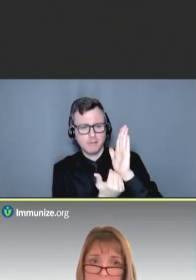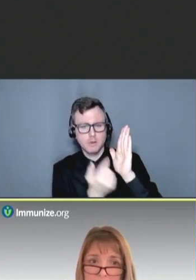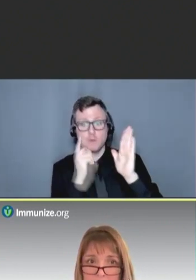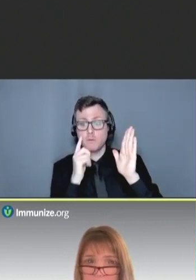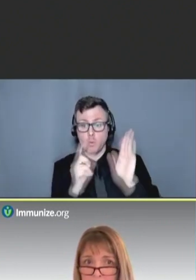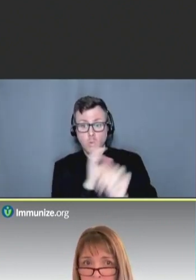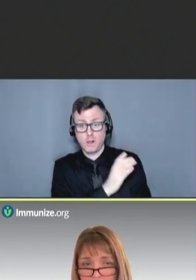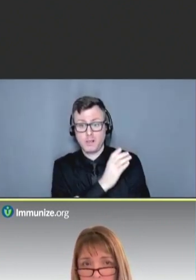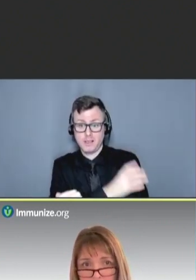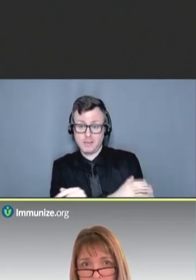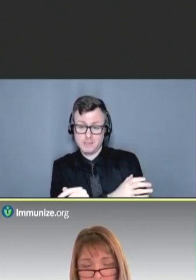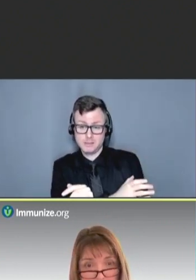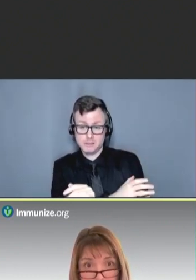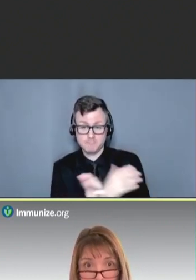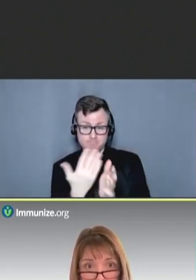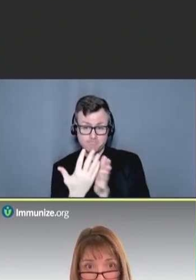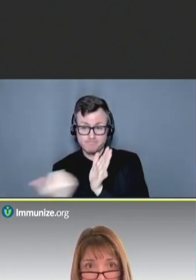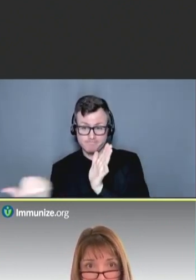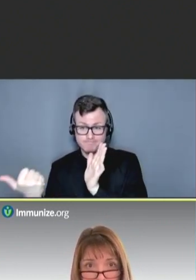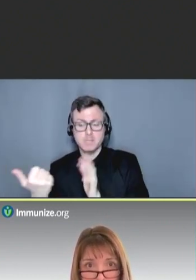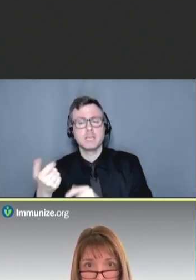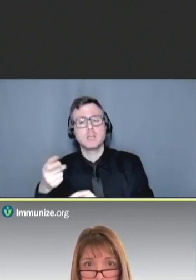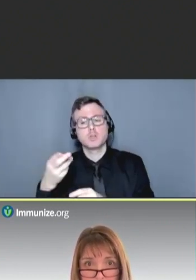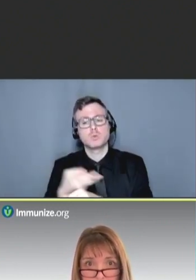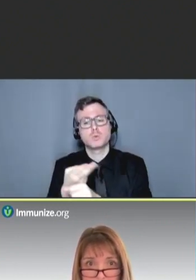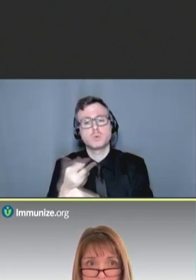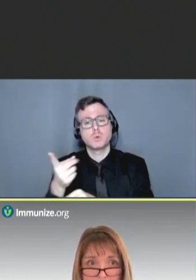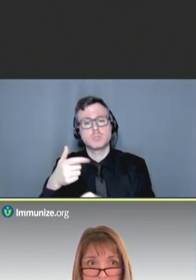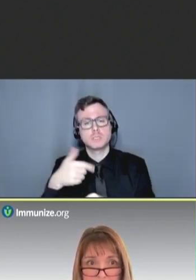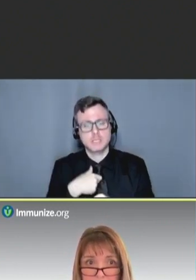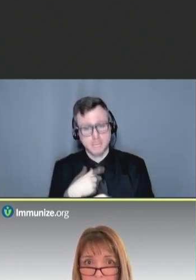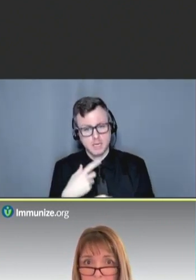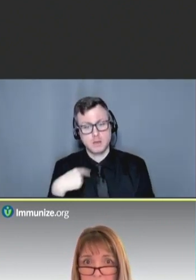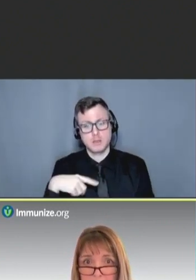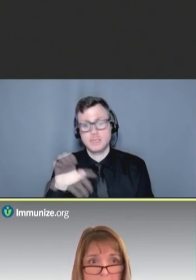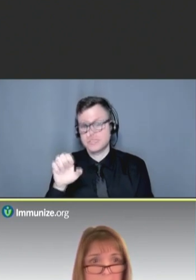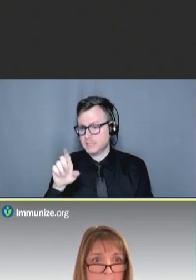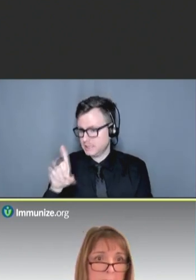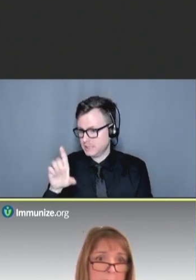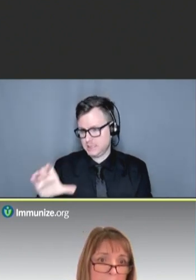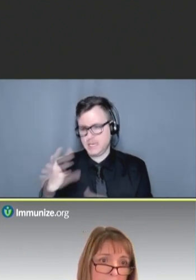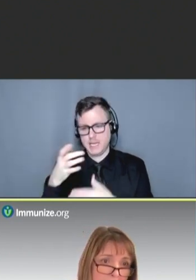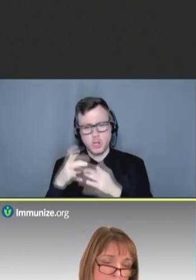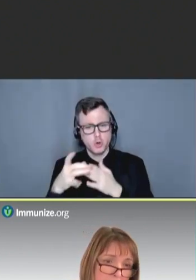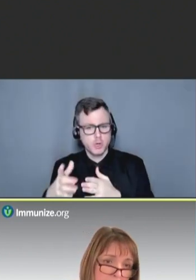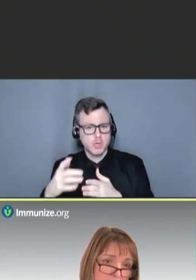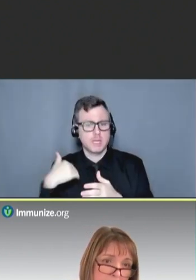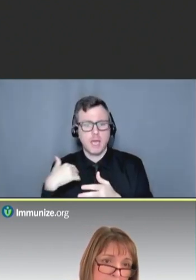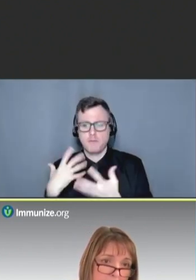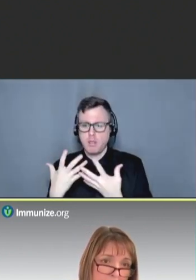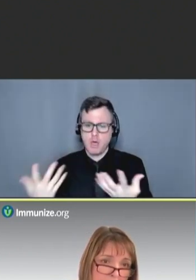This had substantial input and leadership by CDC and developing this and these best